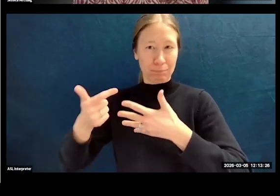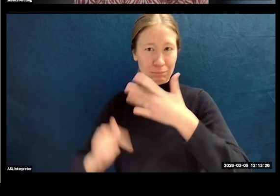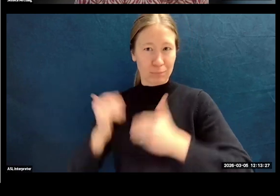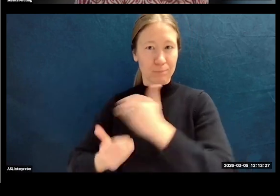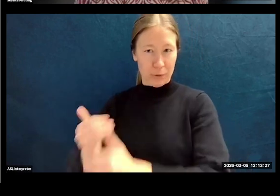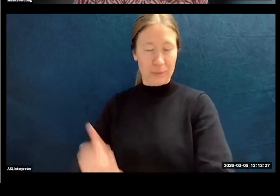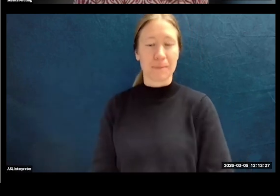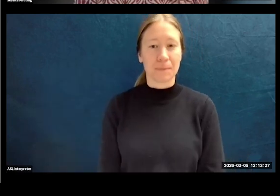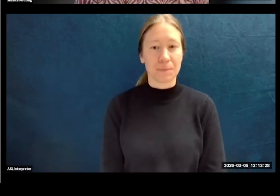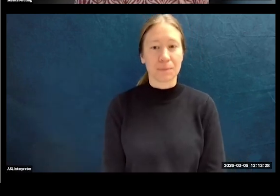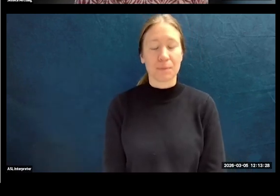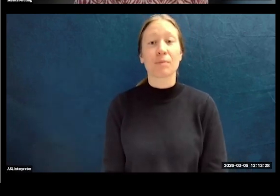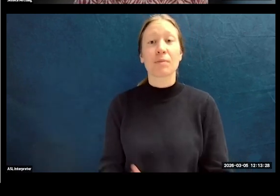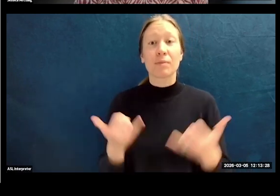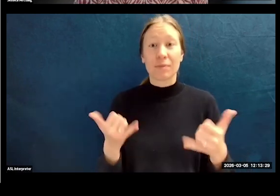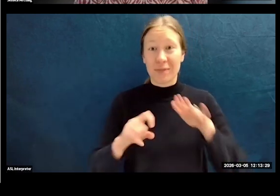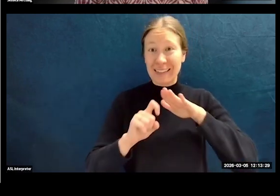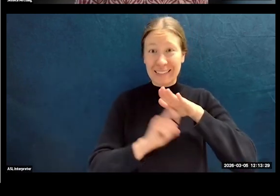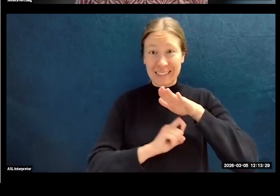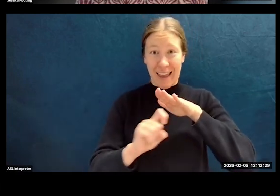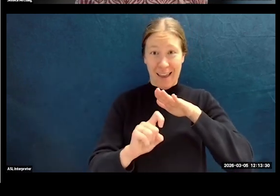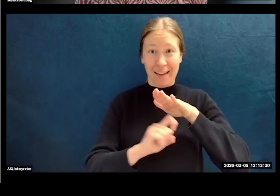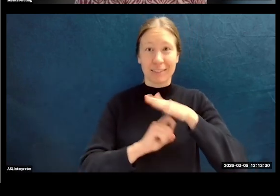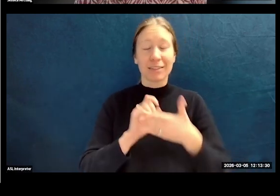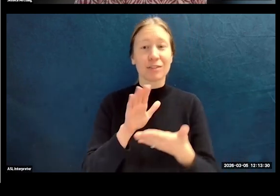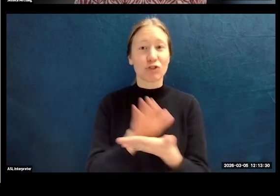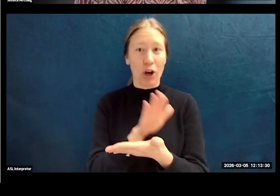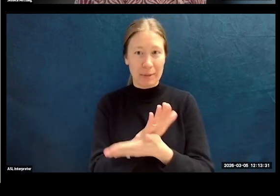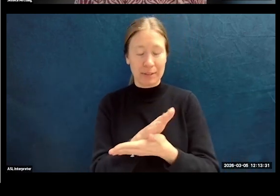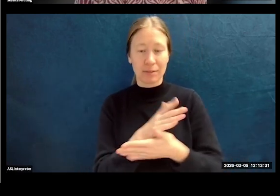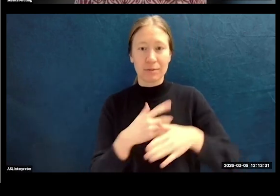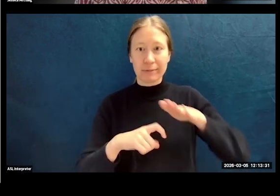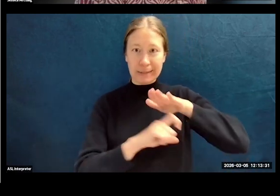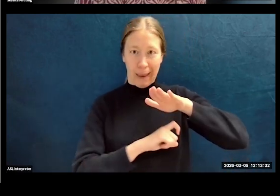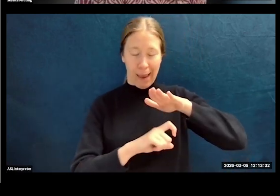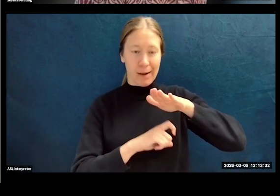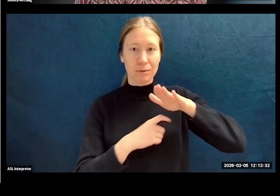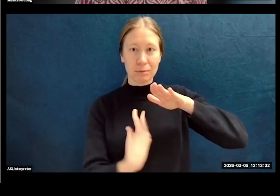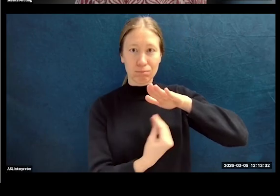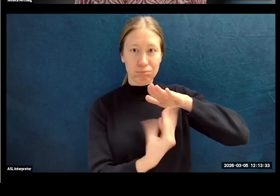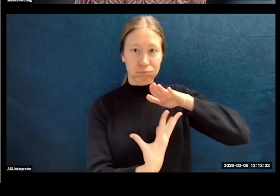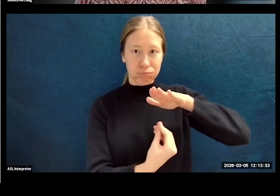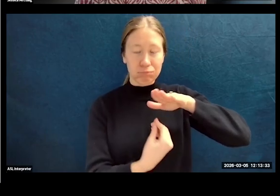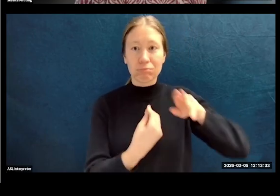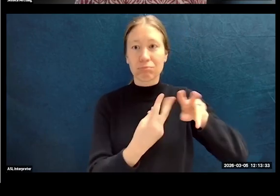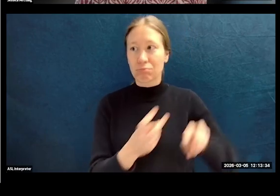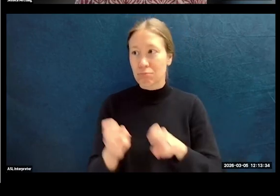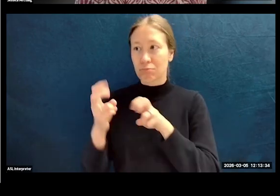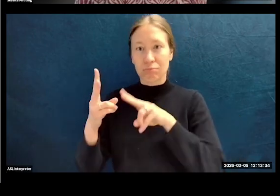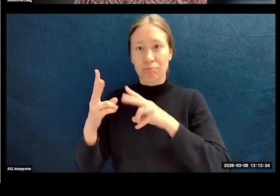So, scanned documents produce a flat image that has no detectable information for assistive technology.